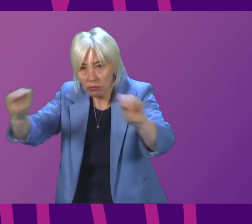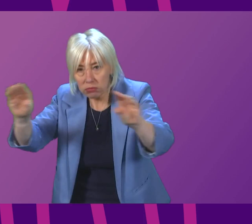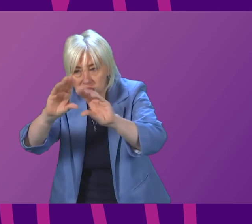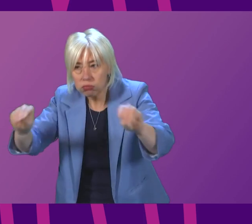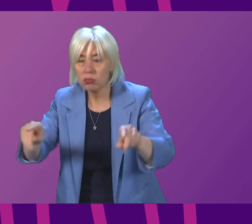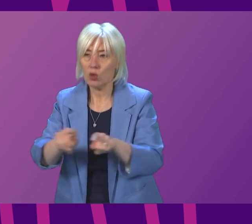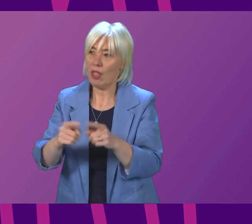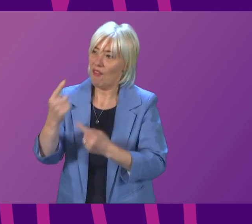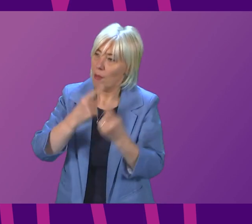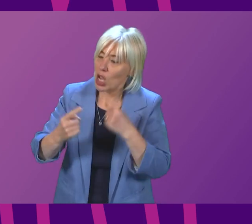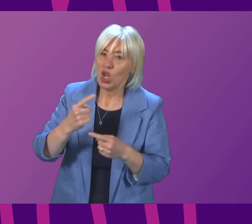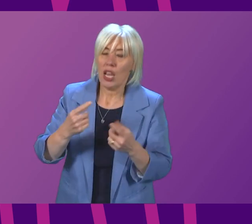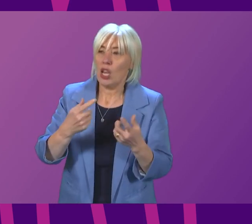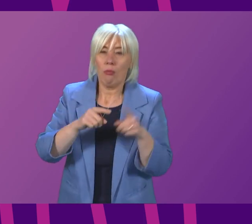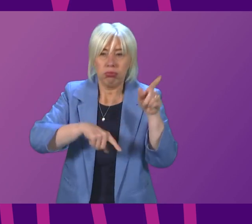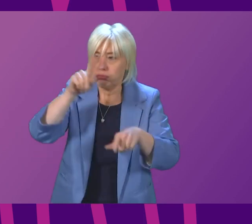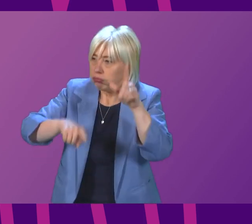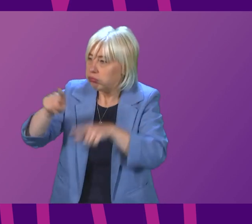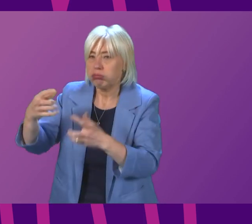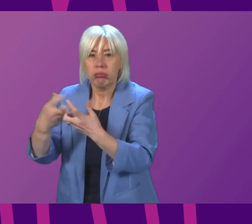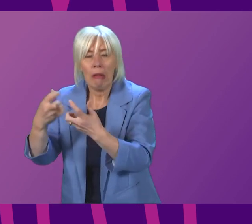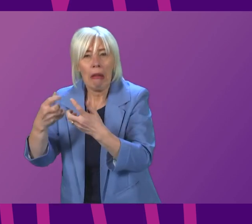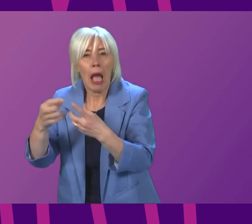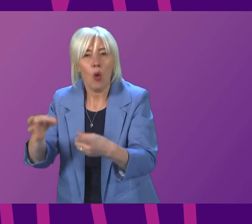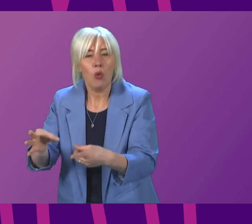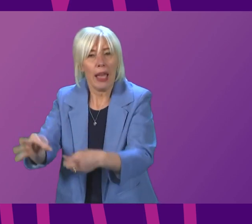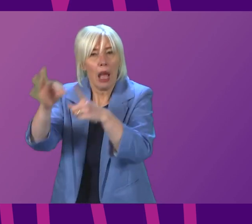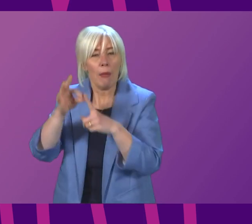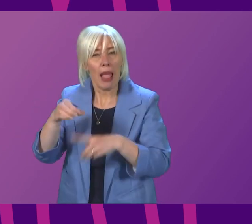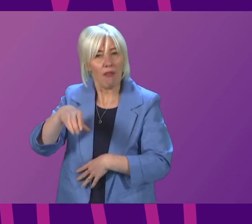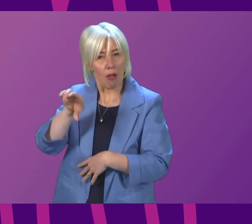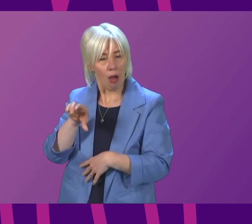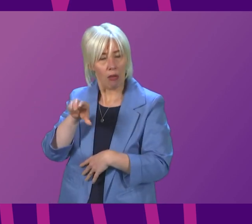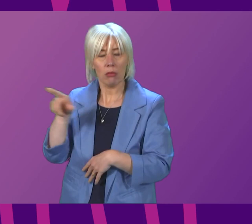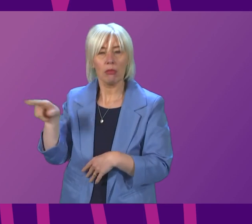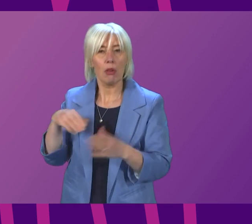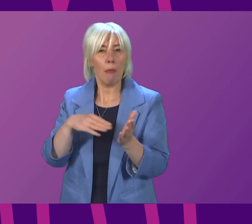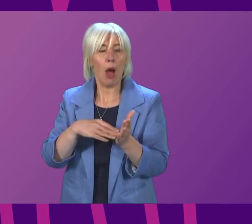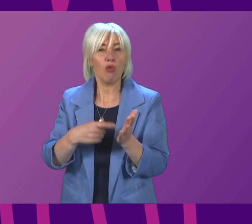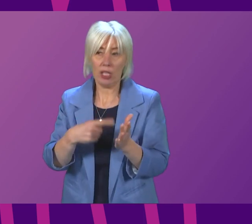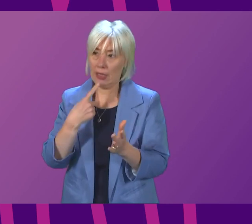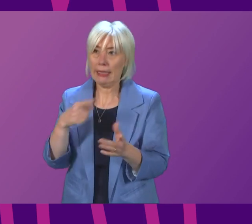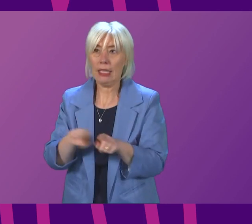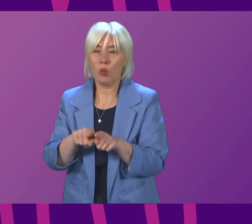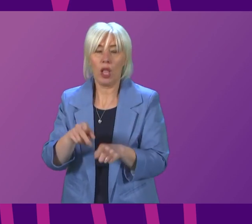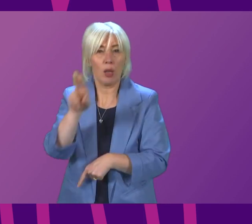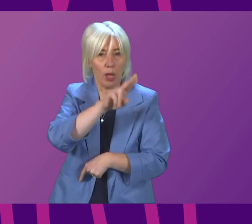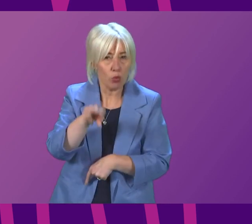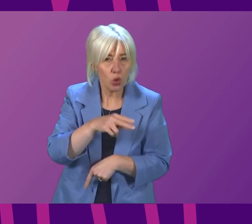information on the range of ways in which people can apply. As Mark Ruskell has said, schools in some areas are co-ordinating applications on behalf